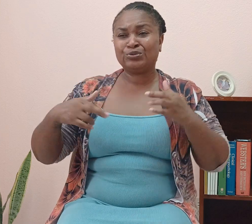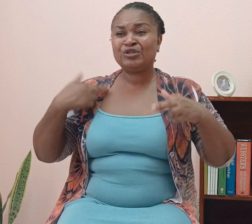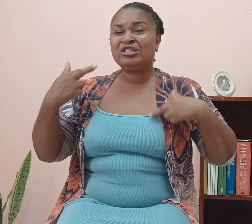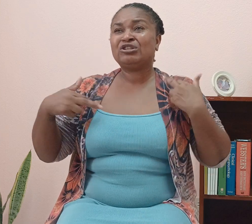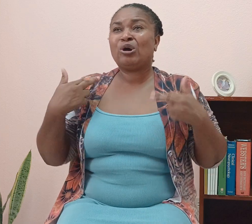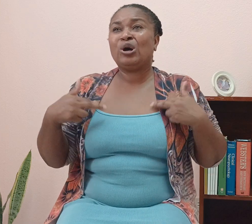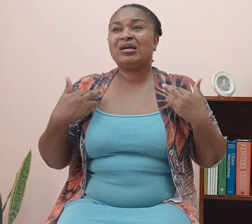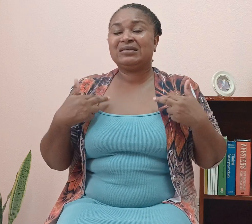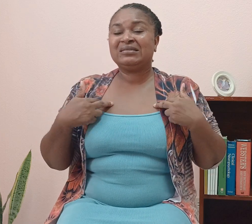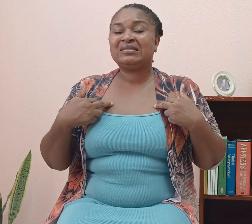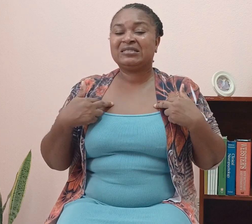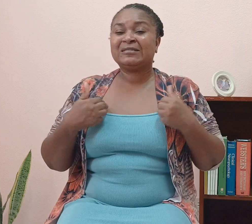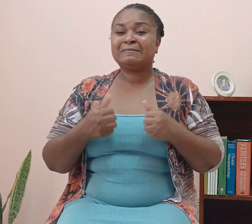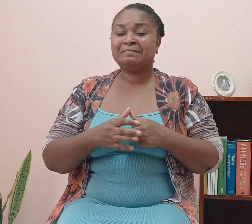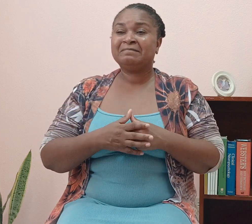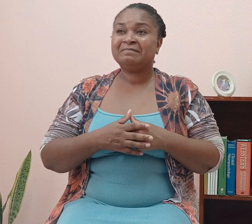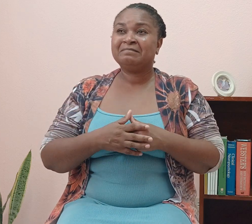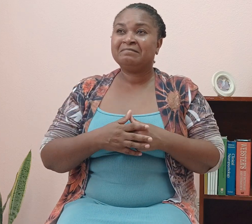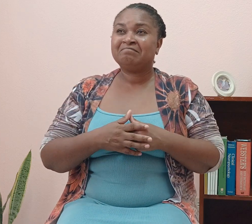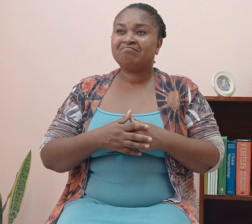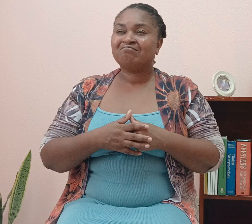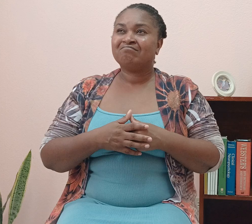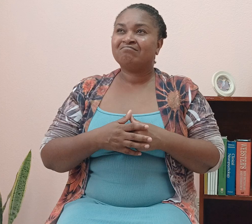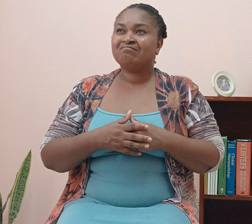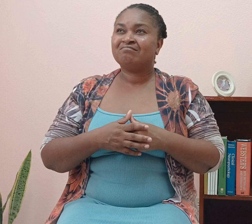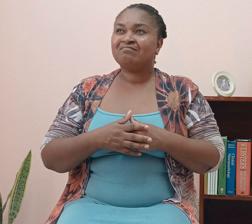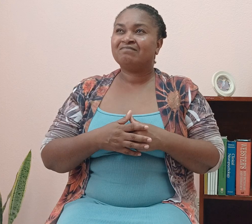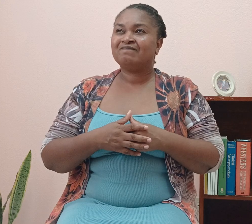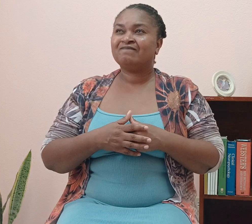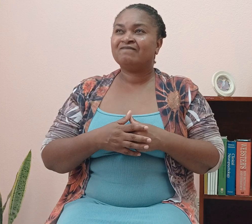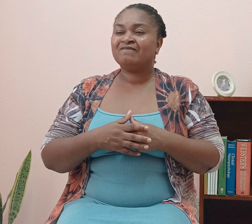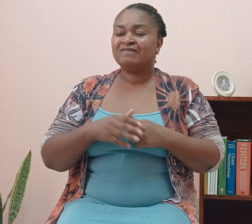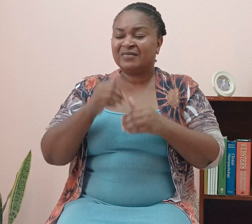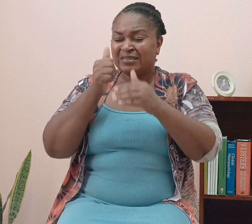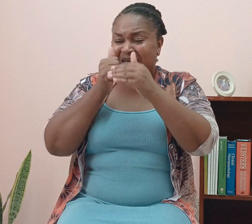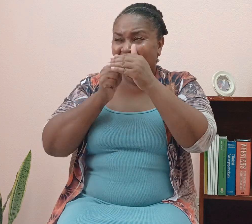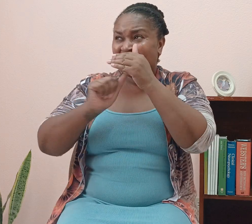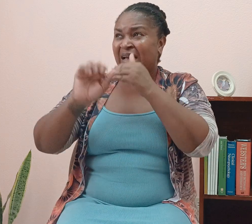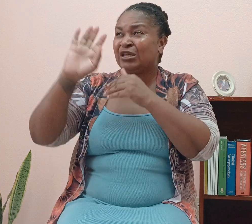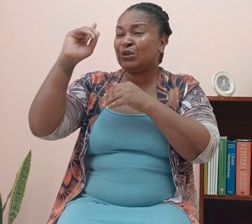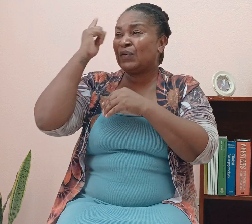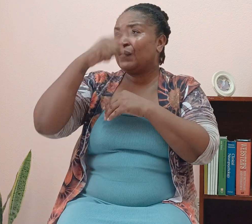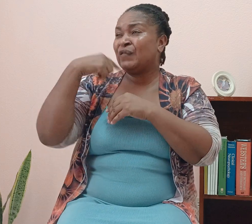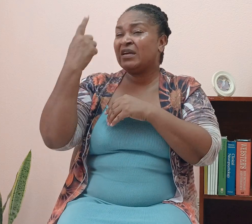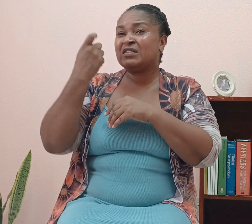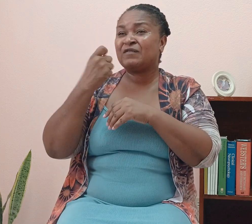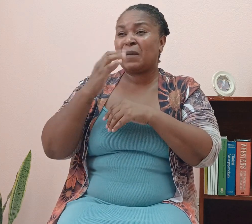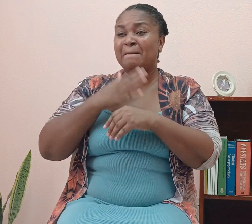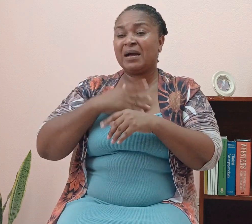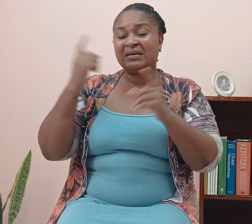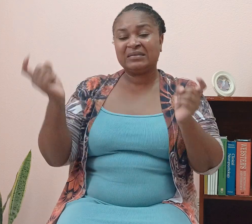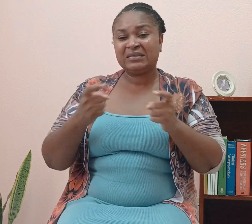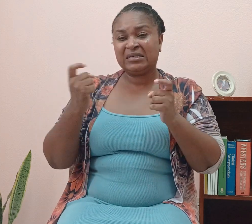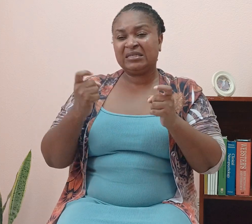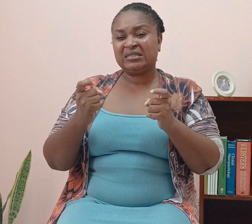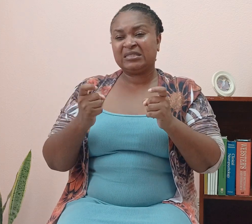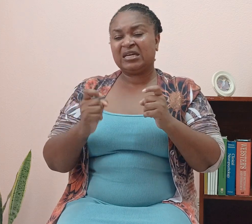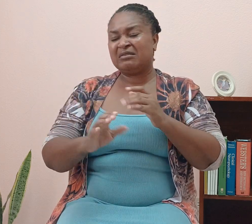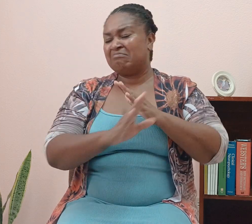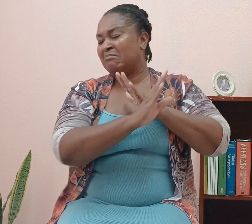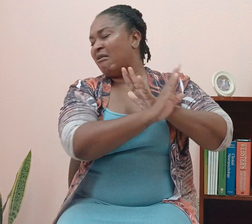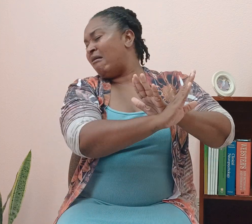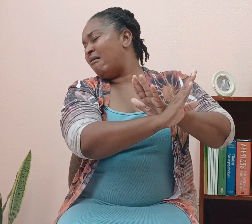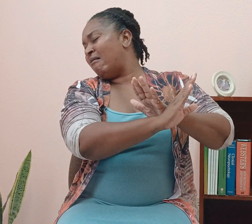9 Hide your face from my sins and blot out all my iniquity.